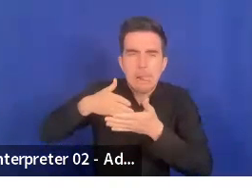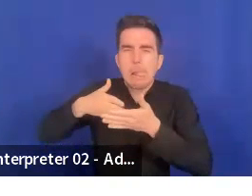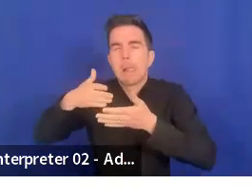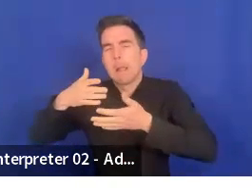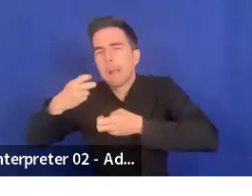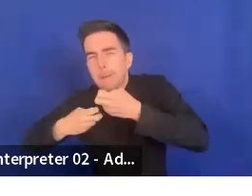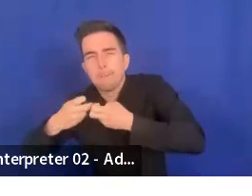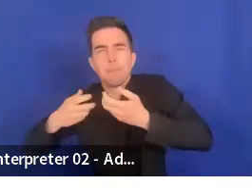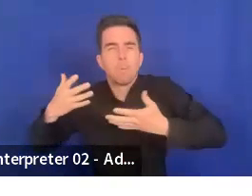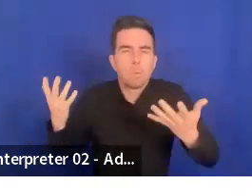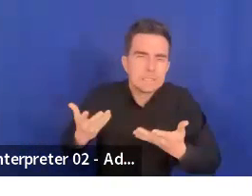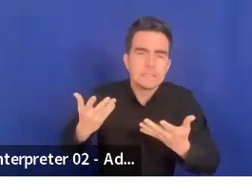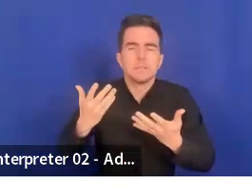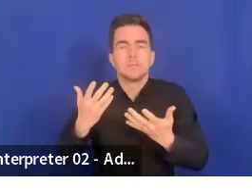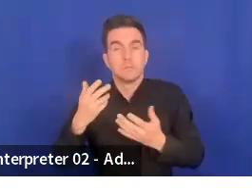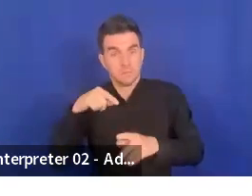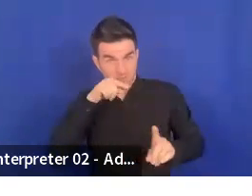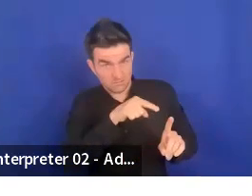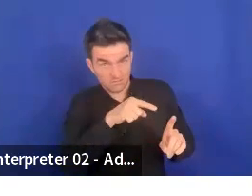I mean it is important to show up.